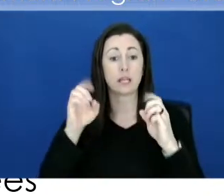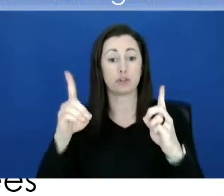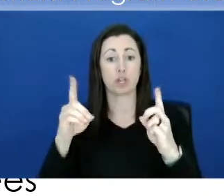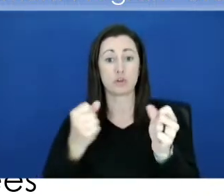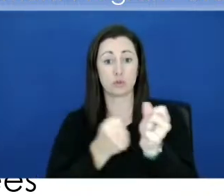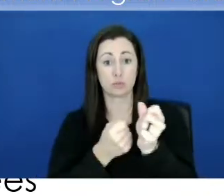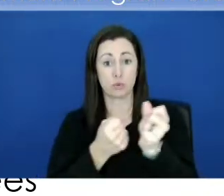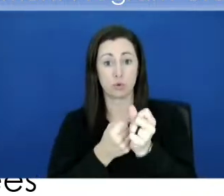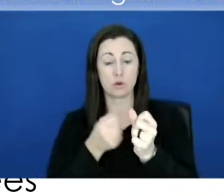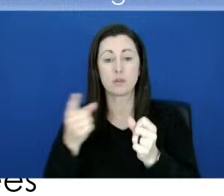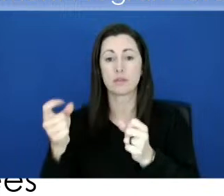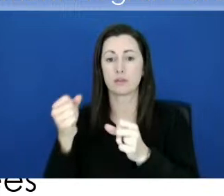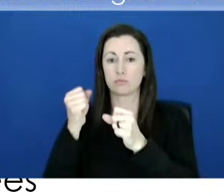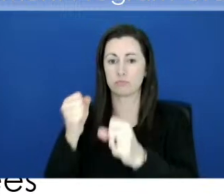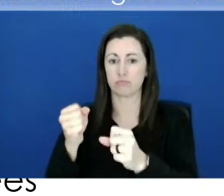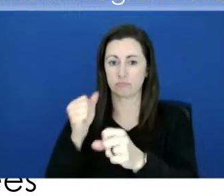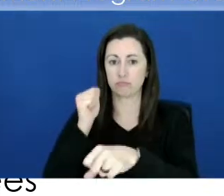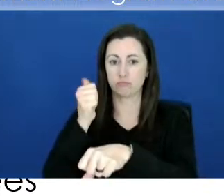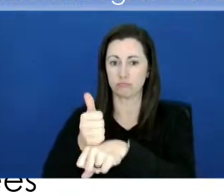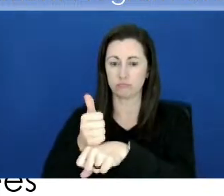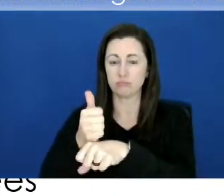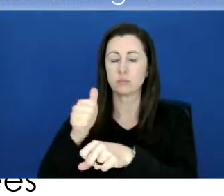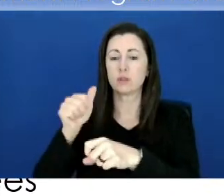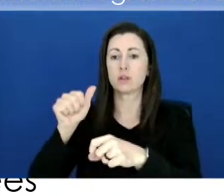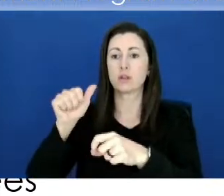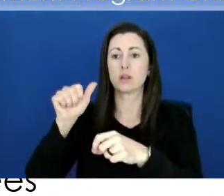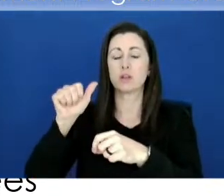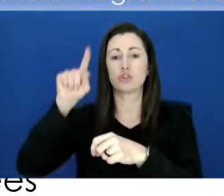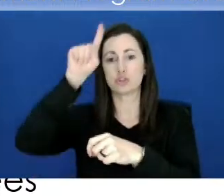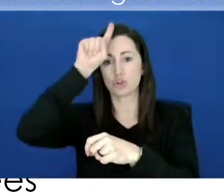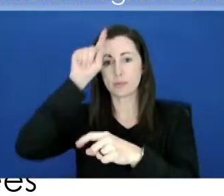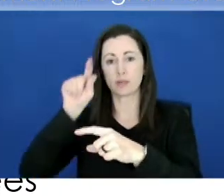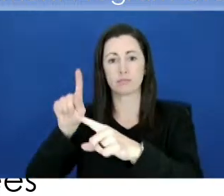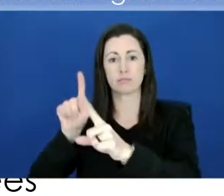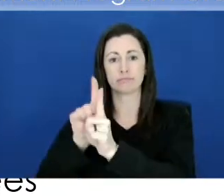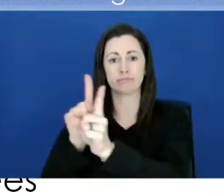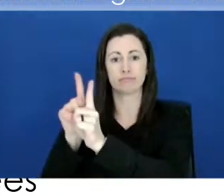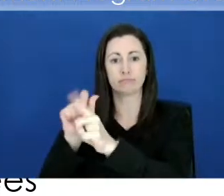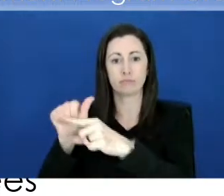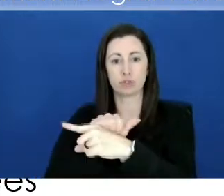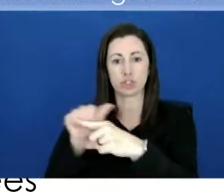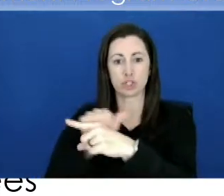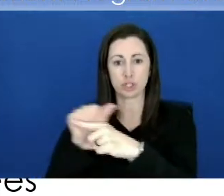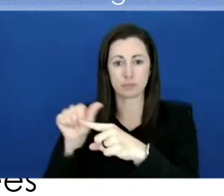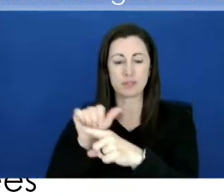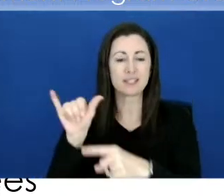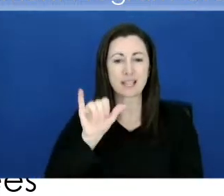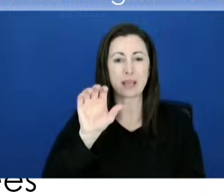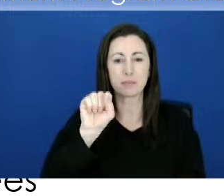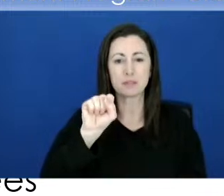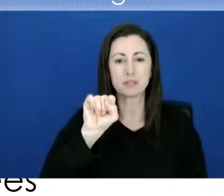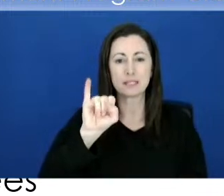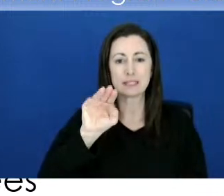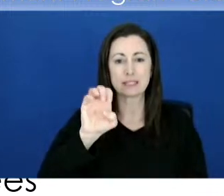EDUCATIONAL SUPPORT. THEY'RE VERY STRONGLY BASED IN